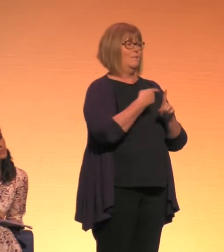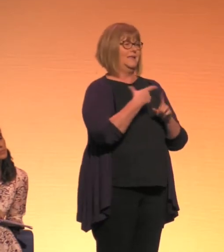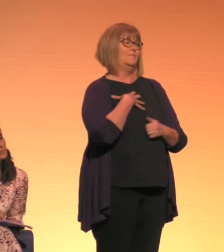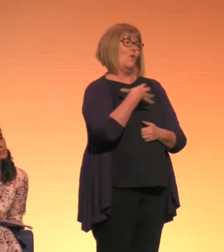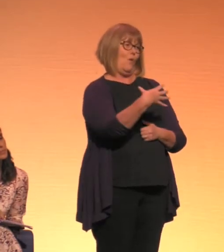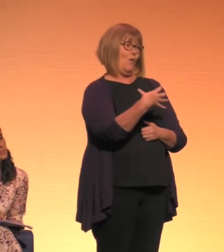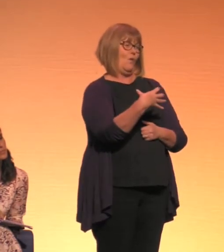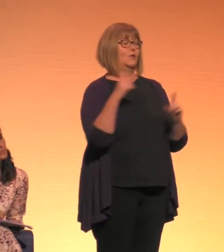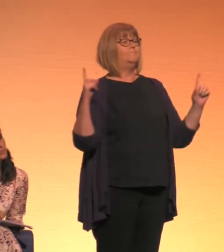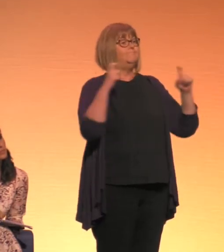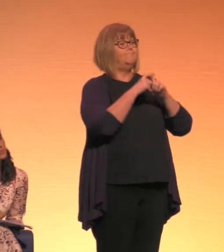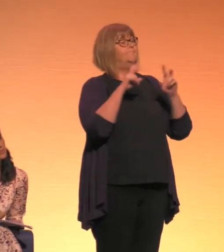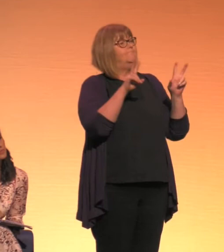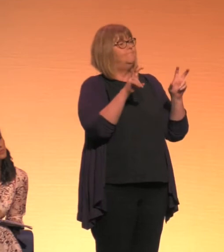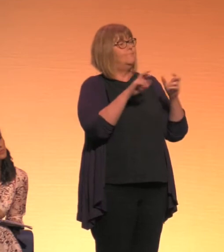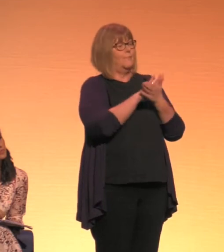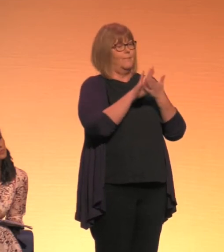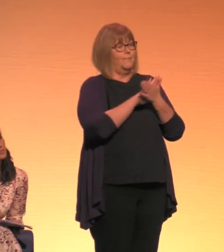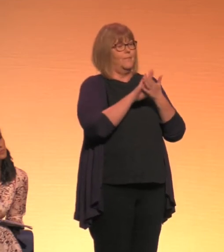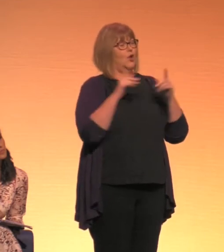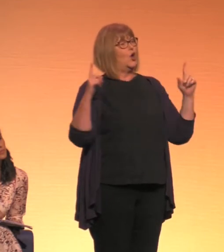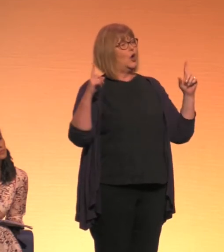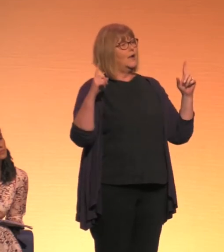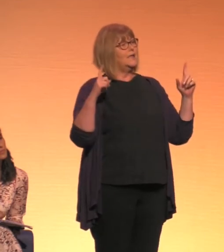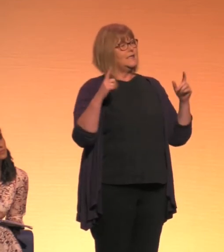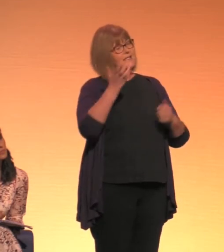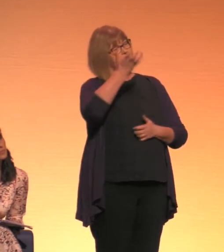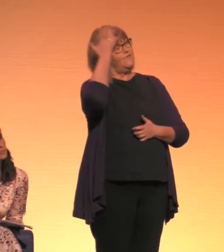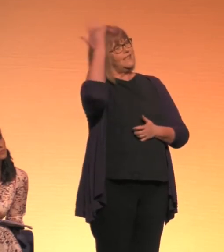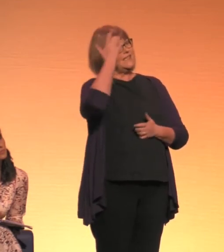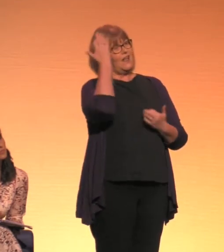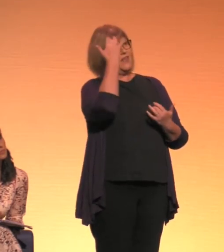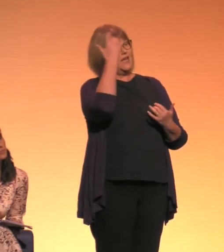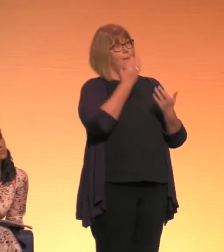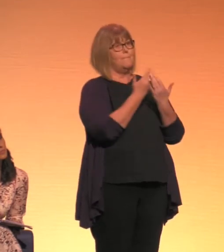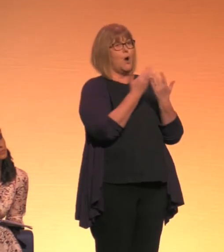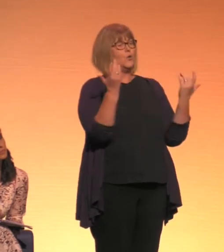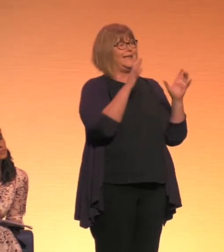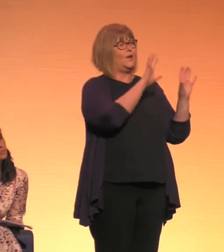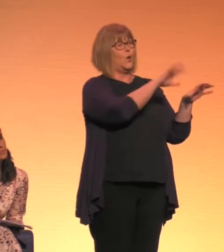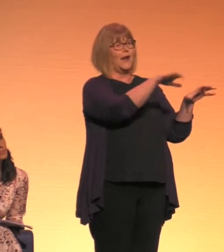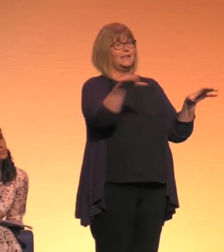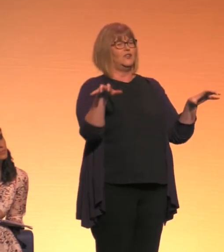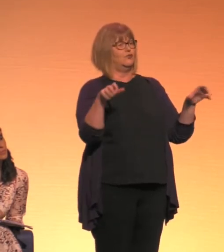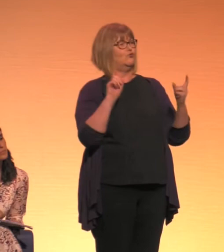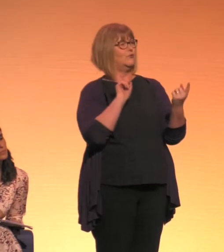These complex issues require sophisticated thinking, multi-dimensional responses, and above all,